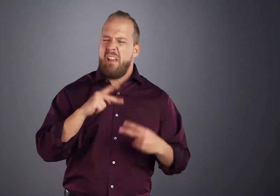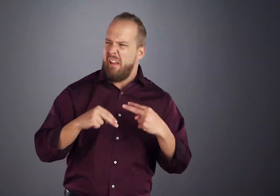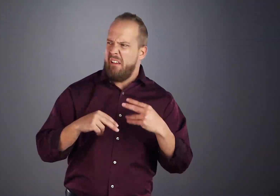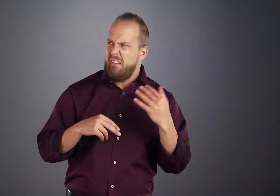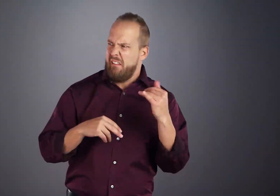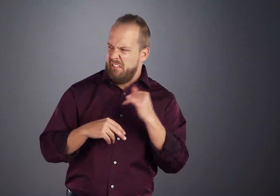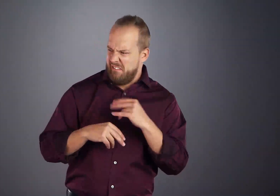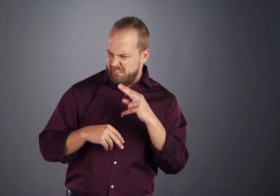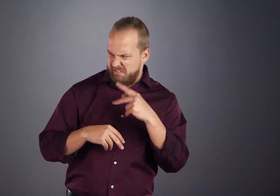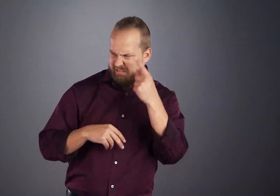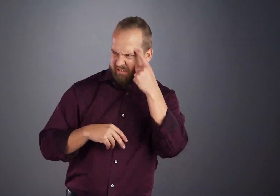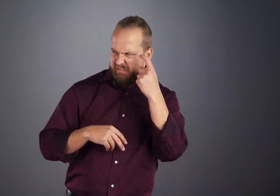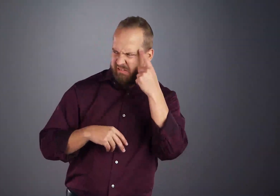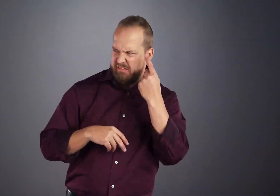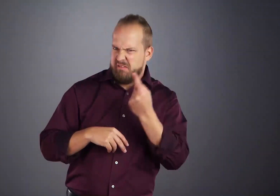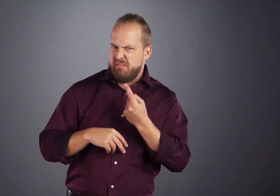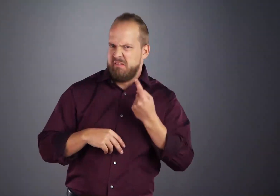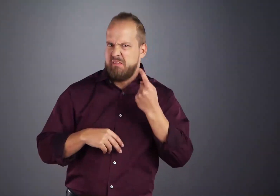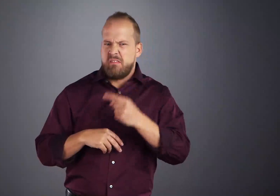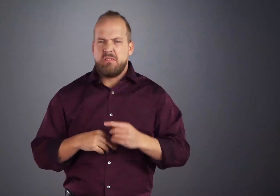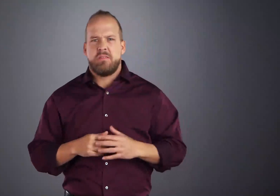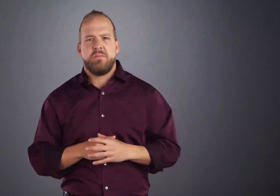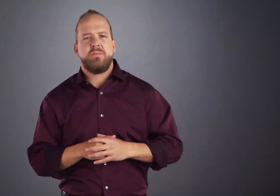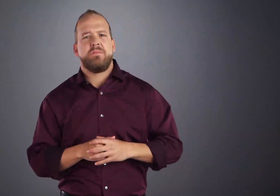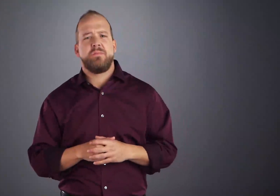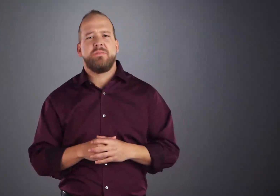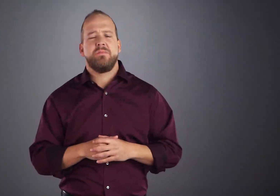with amused skepticism.